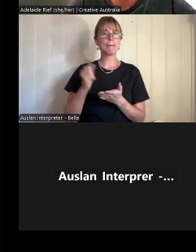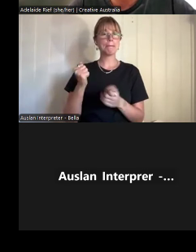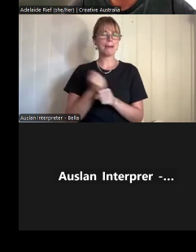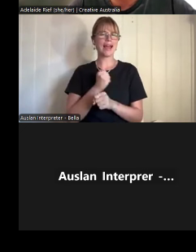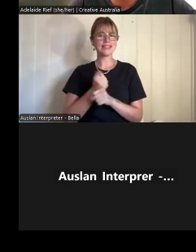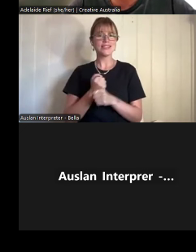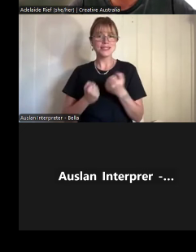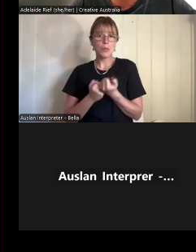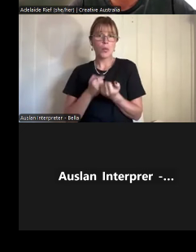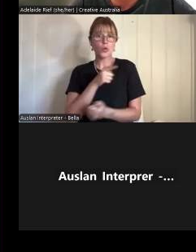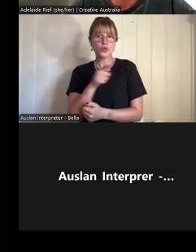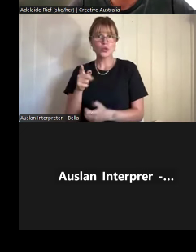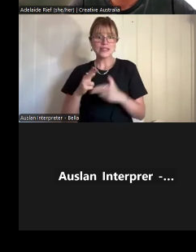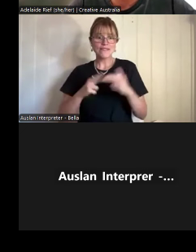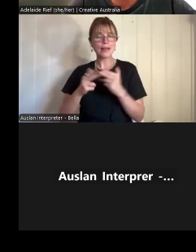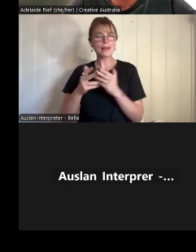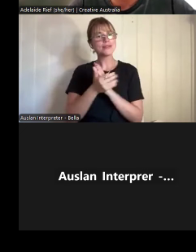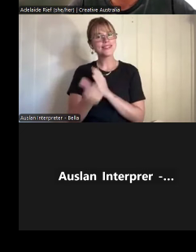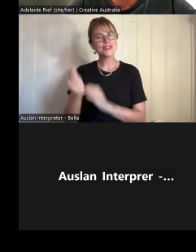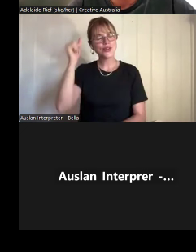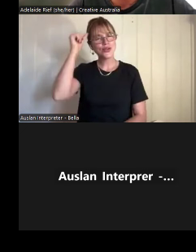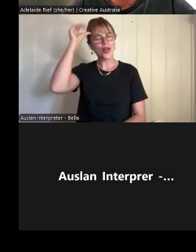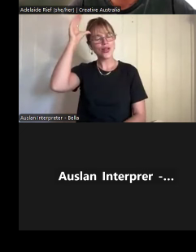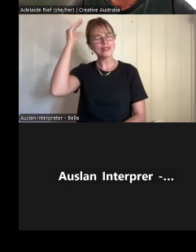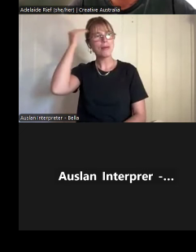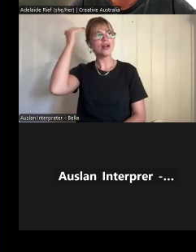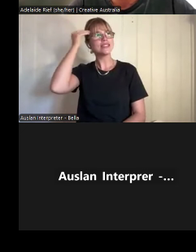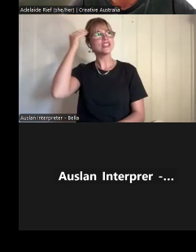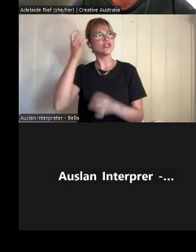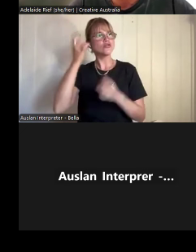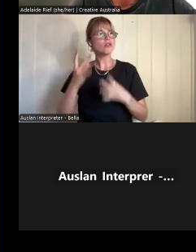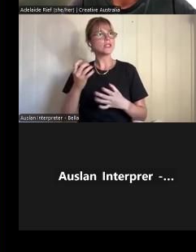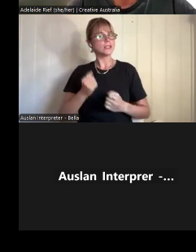your skills and your knowledge and your mindset so that you're ready to take up a Board role. Because